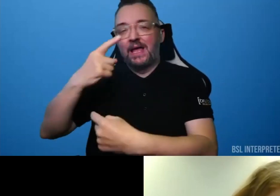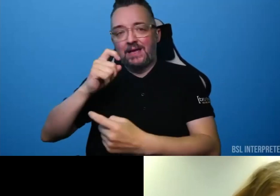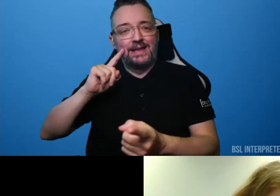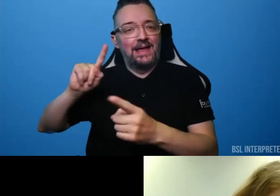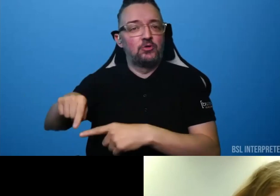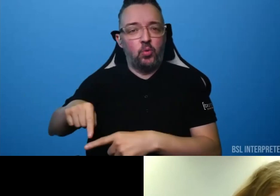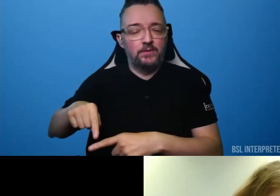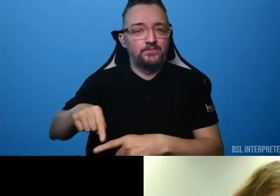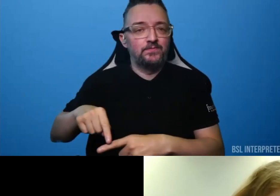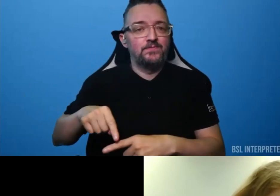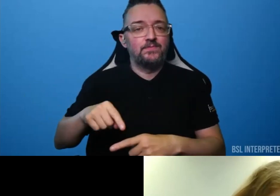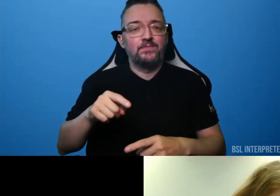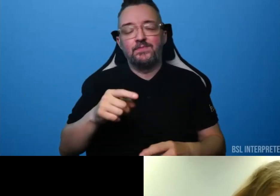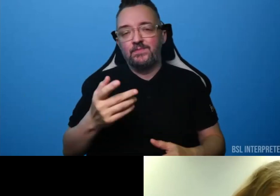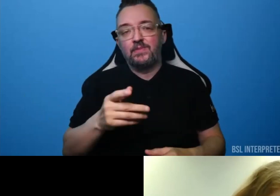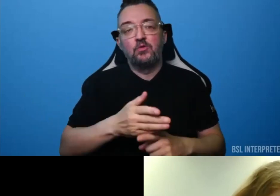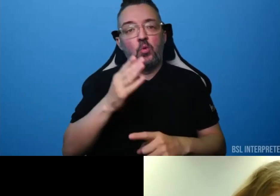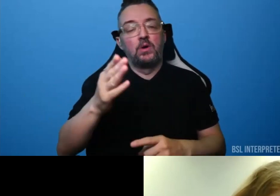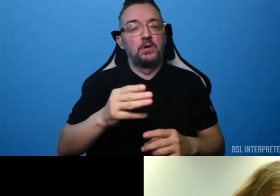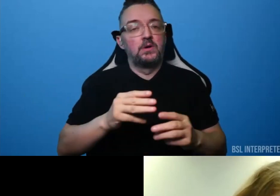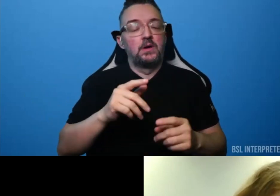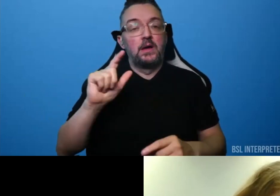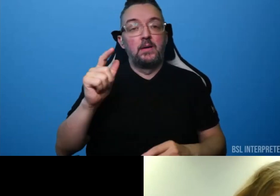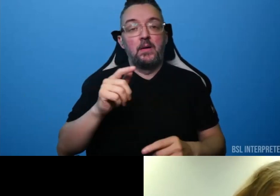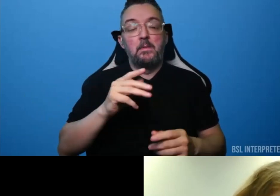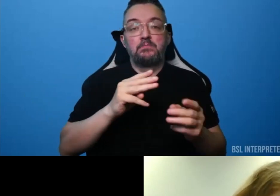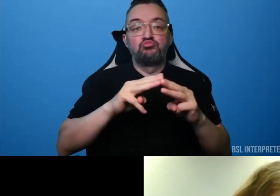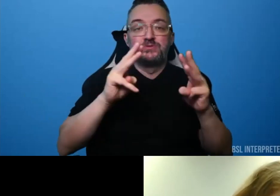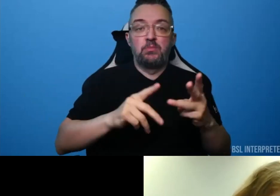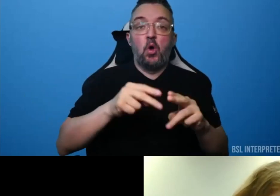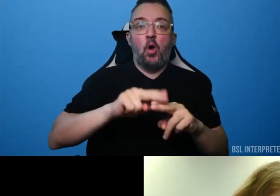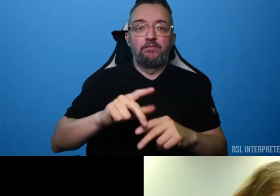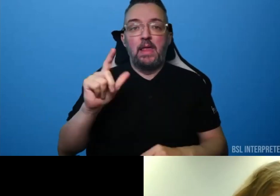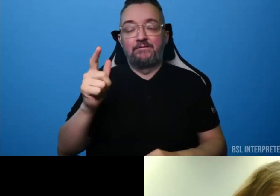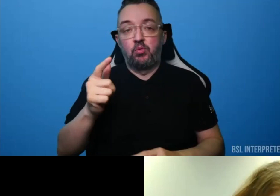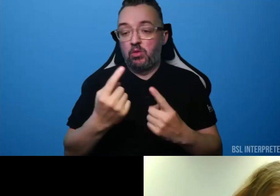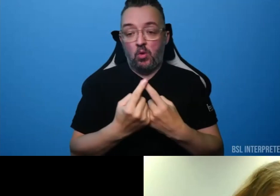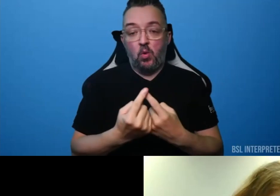And so if you go to the museum of Liverpool which is just across the road for the dock